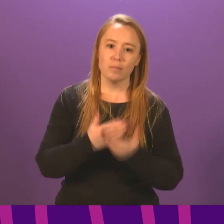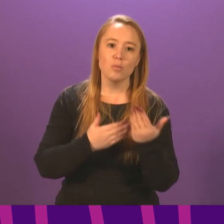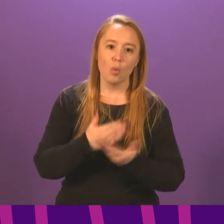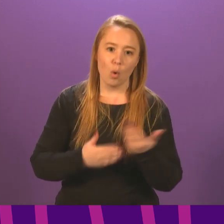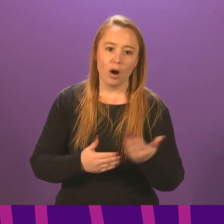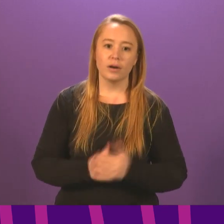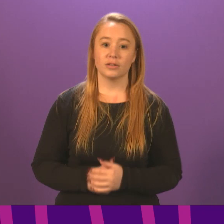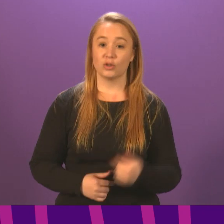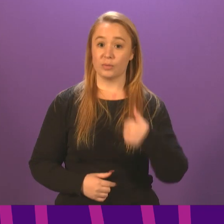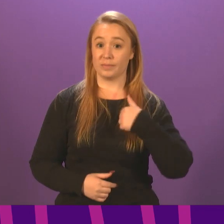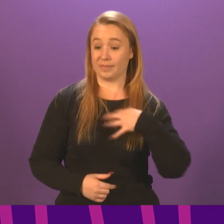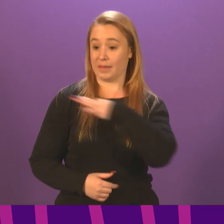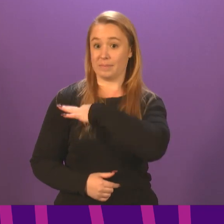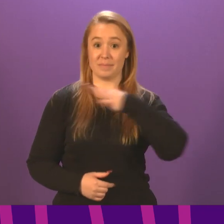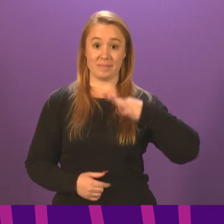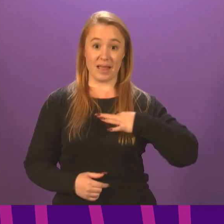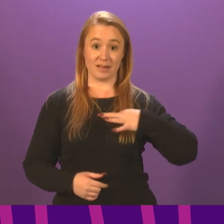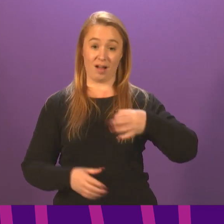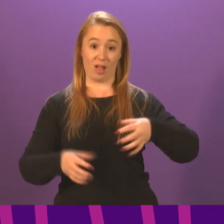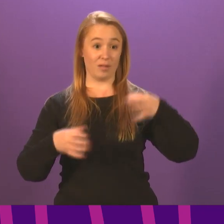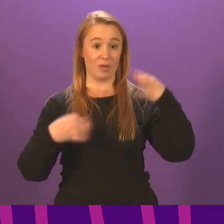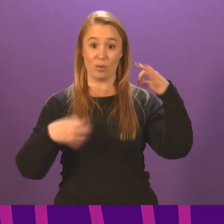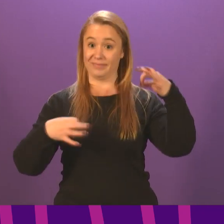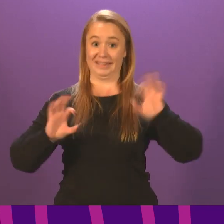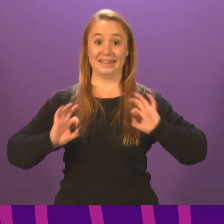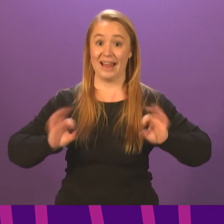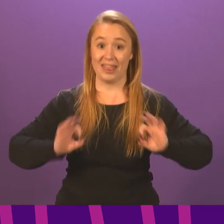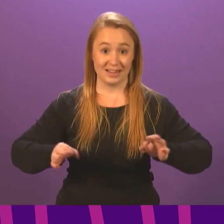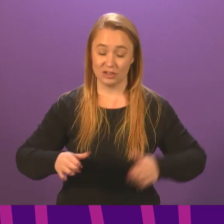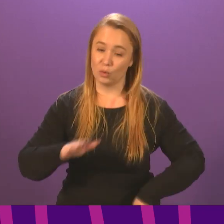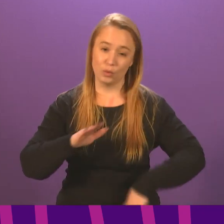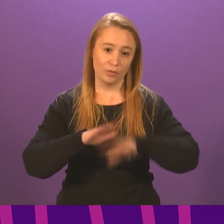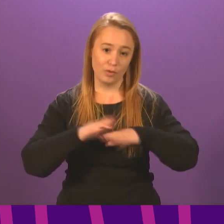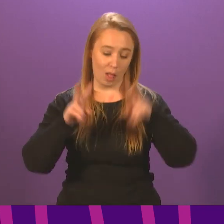to try, from a non-clinical perspective, to set out exactly how that analysis is done,